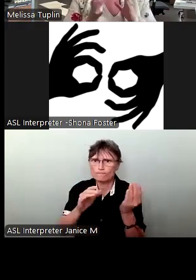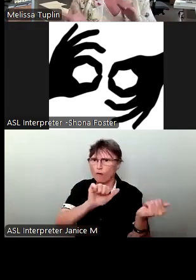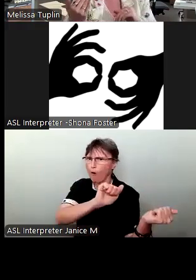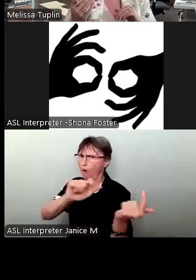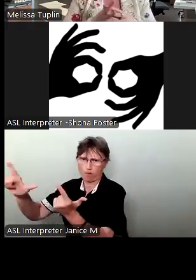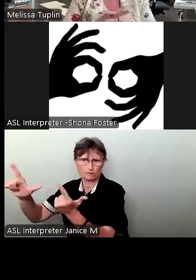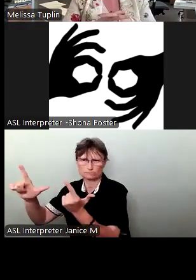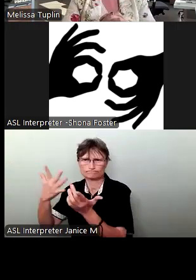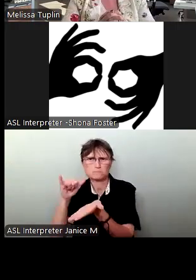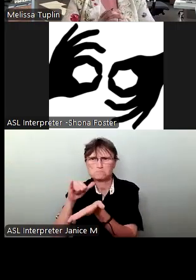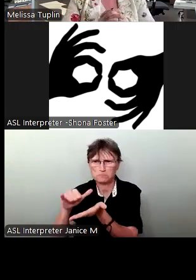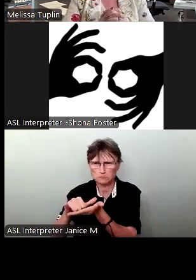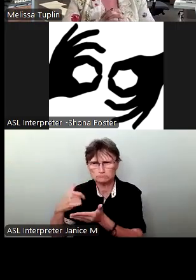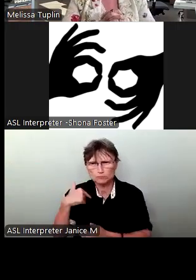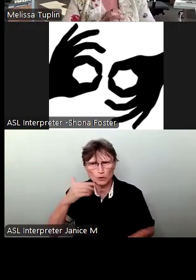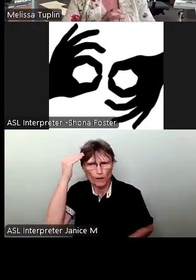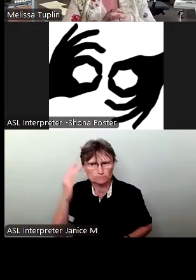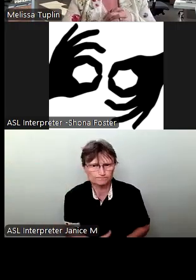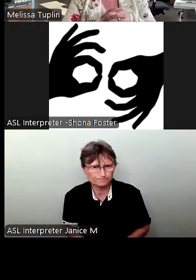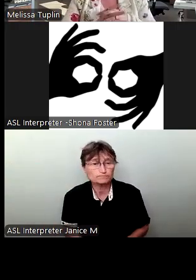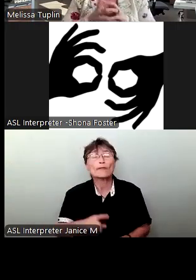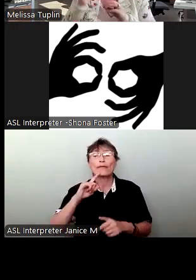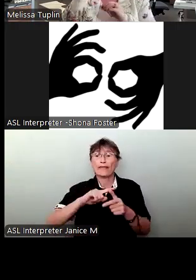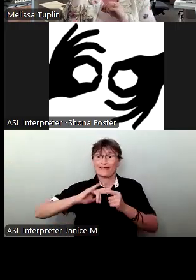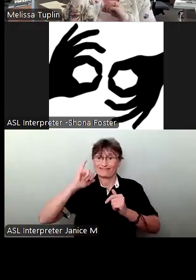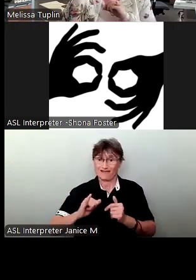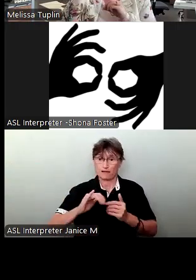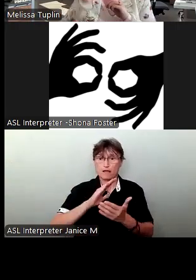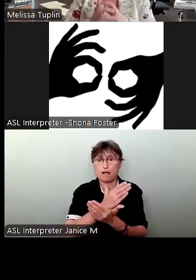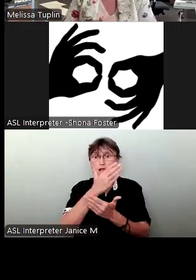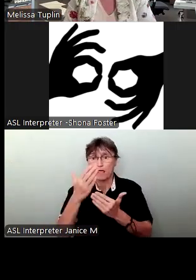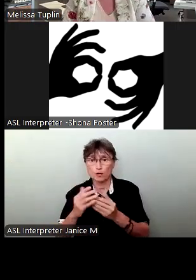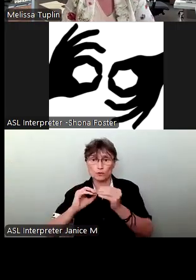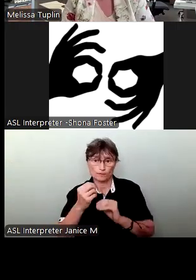This section generally aligns with the second criteria statement. The organization clearly